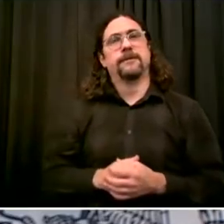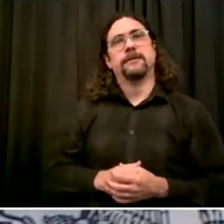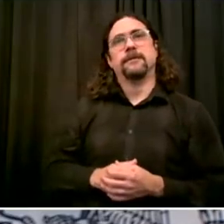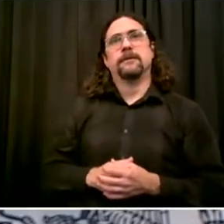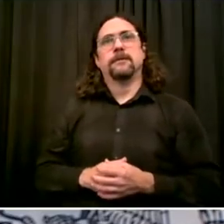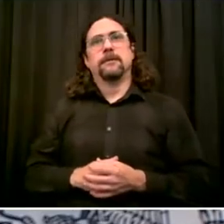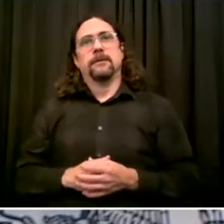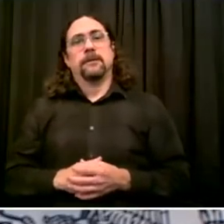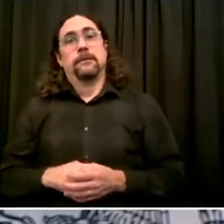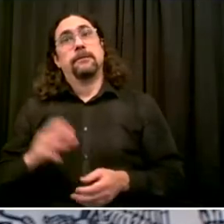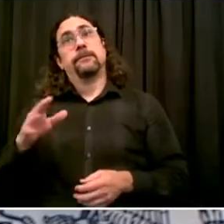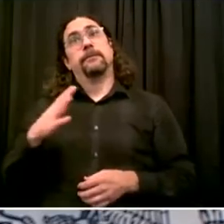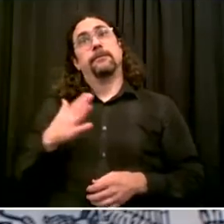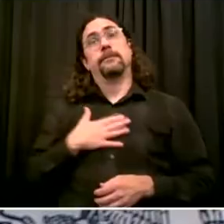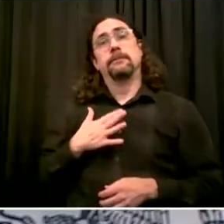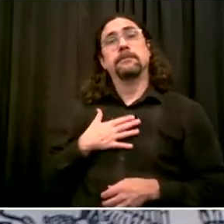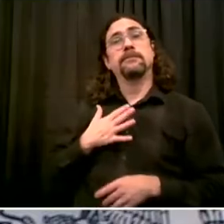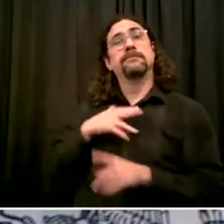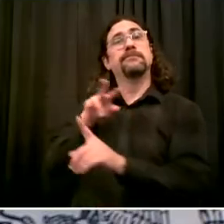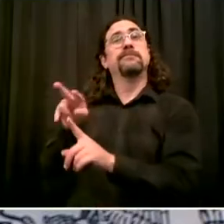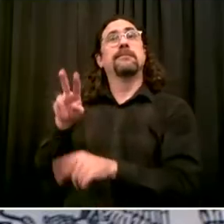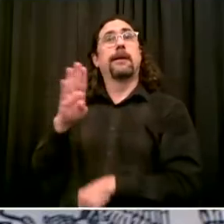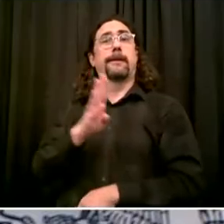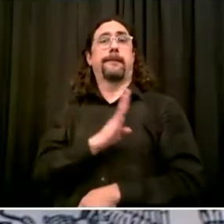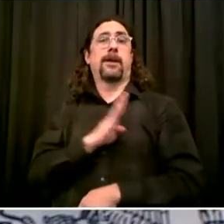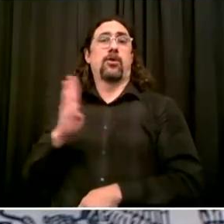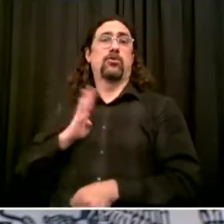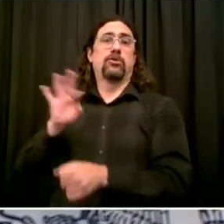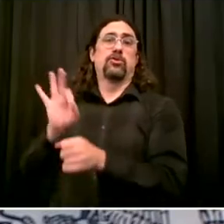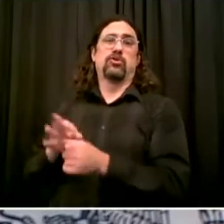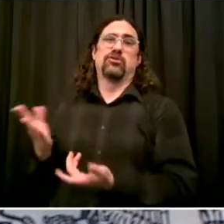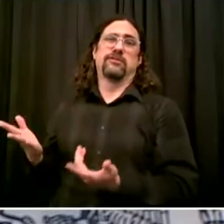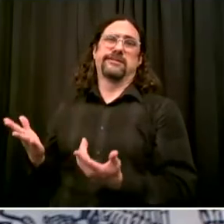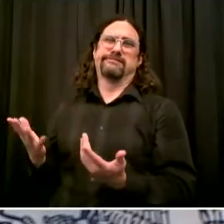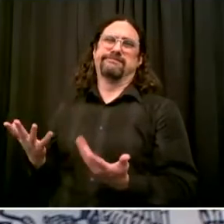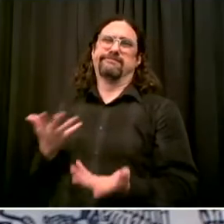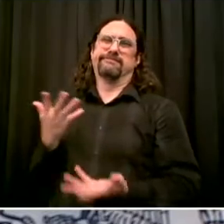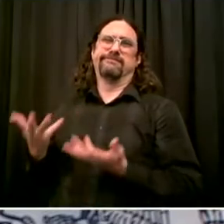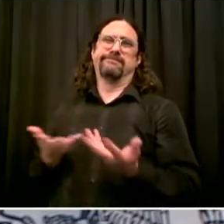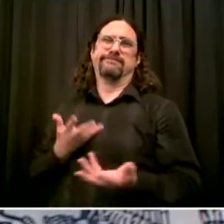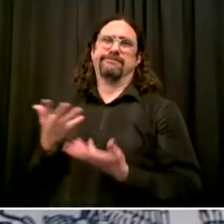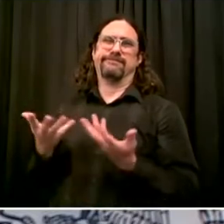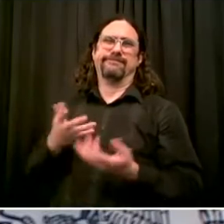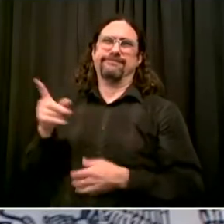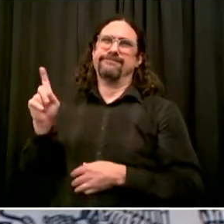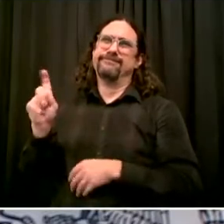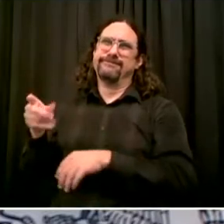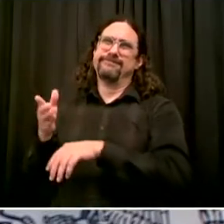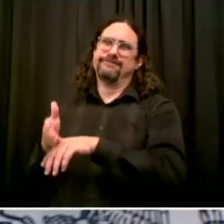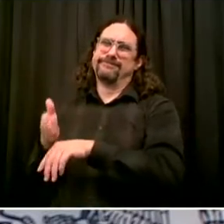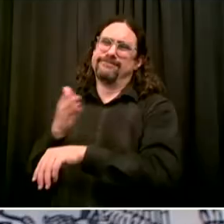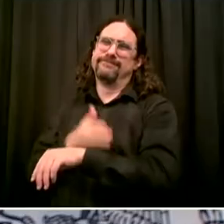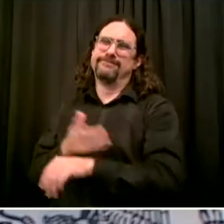THE BOARD OF ELECTIONS CAN DO BETTER AND MUST DO TTBEER. THAT IS MY VIEW,